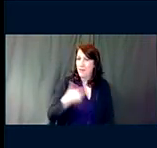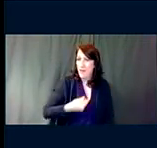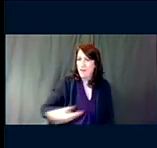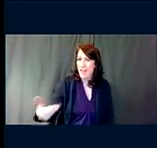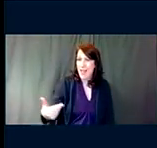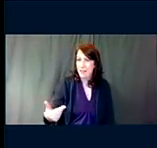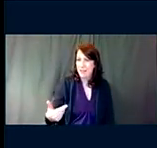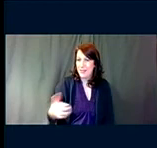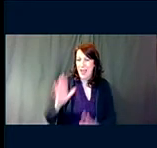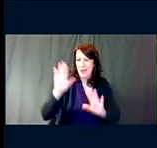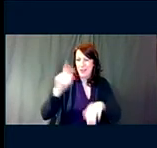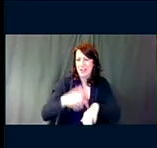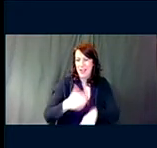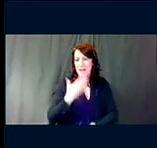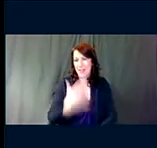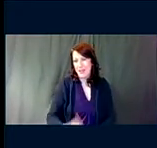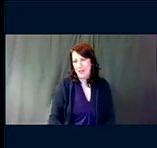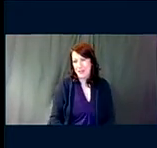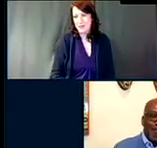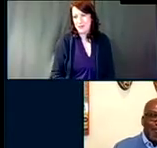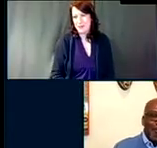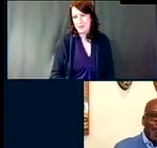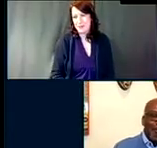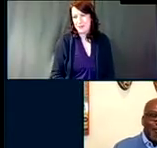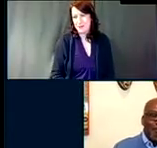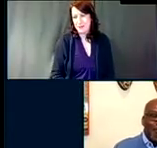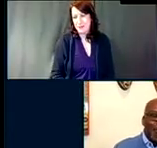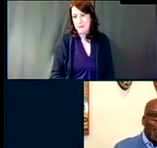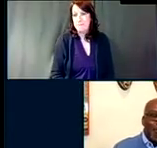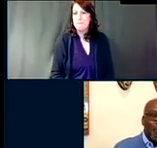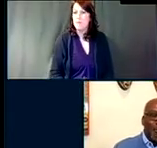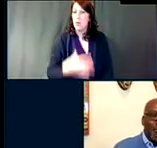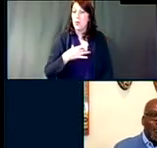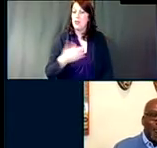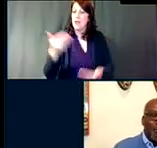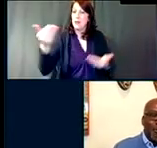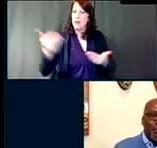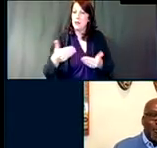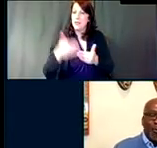THANK YOU. THANK YOU ALL FOR INVITING ME. I HAD A GREAT TIME. THANKS. DR. CHRISTINE HUNTER, WOULD